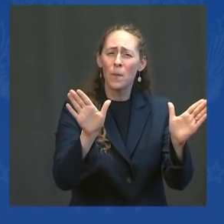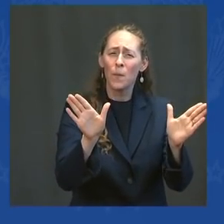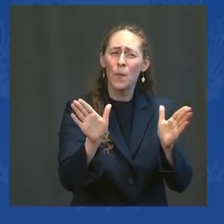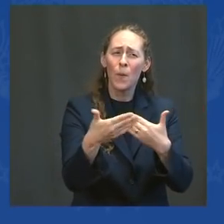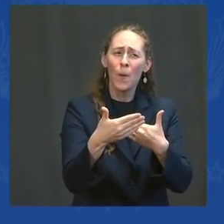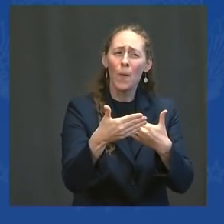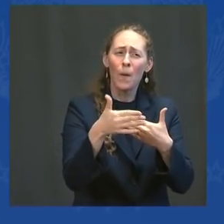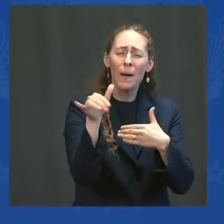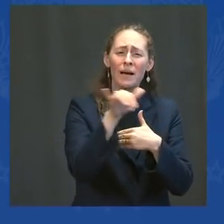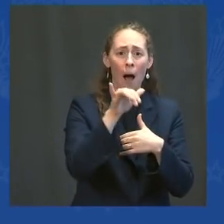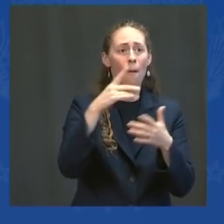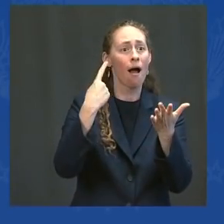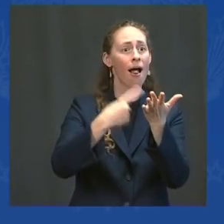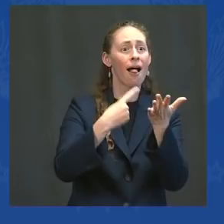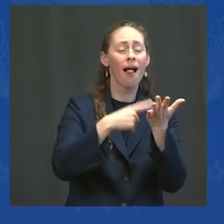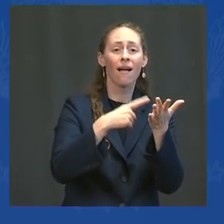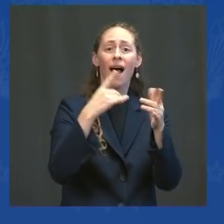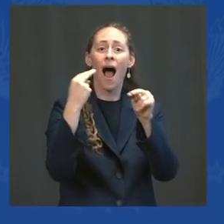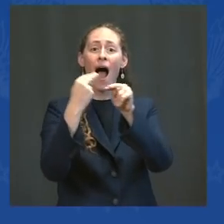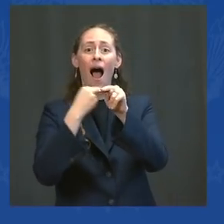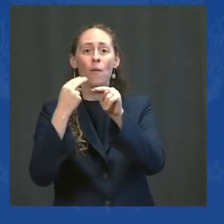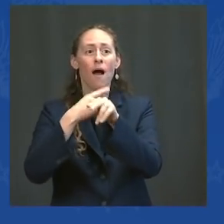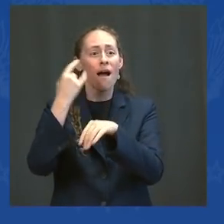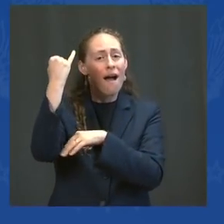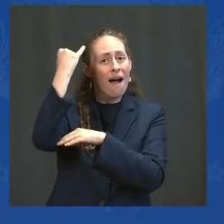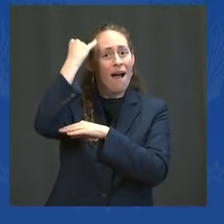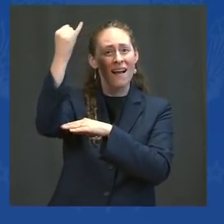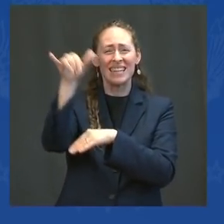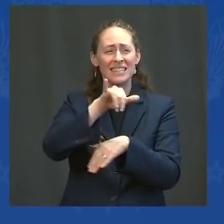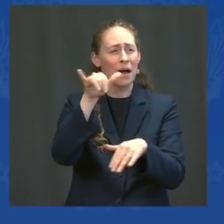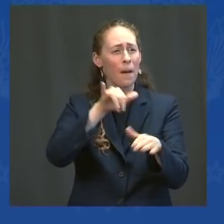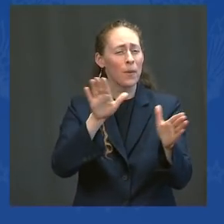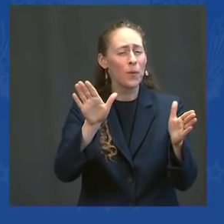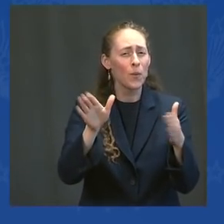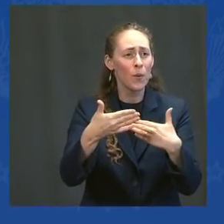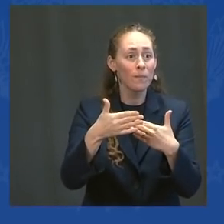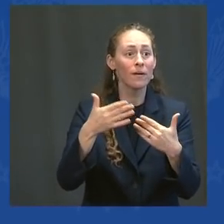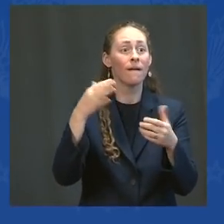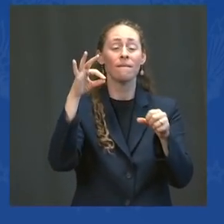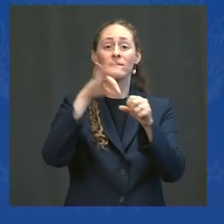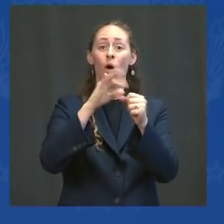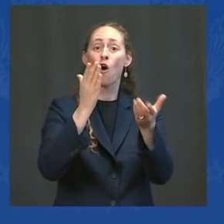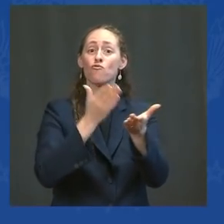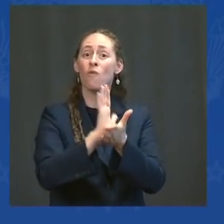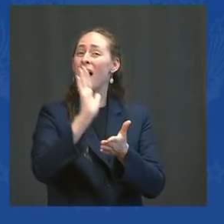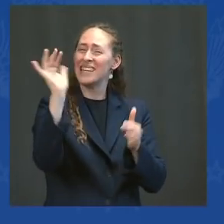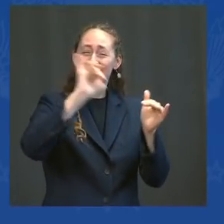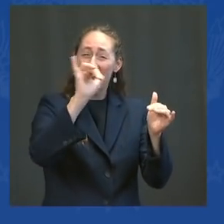was started and voting rights were won and in that chamber